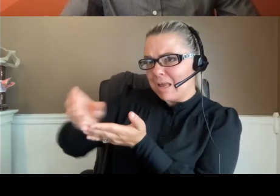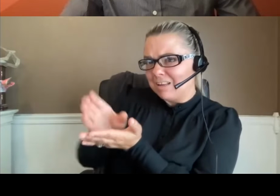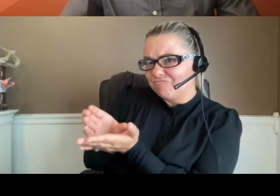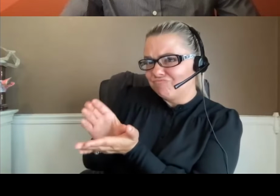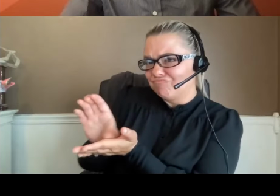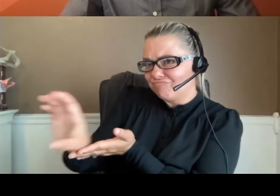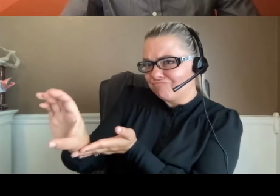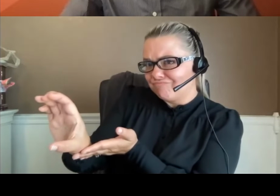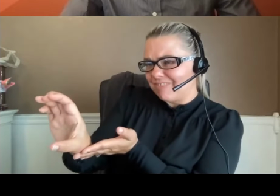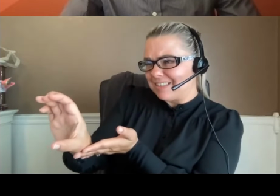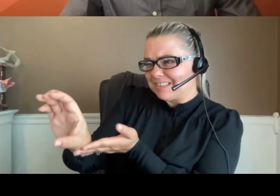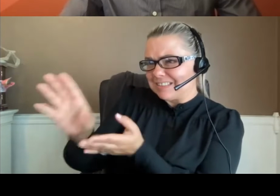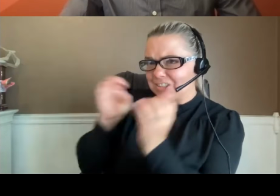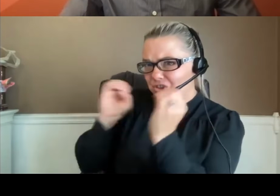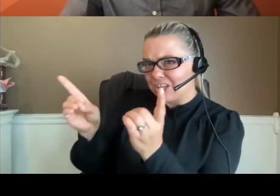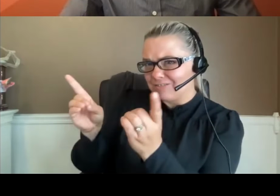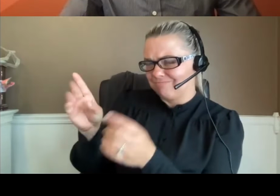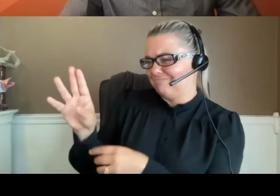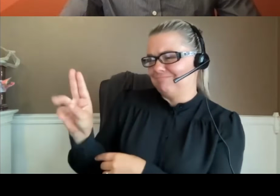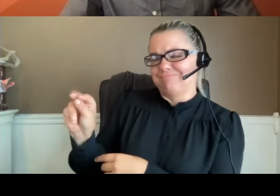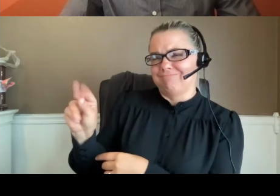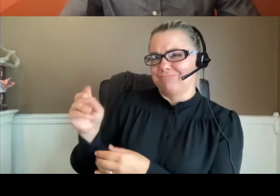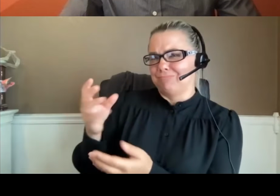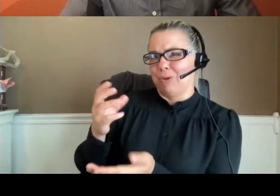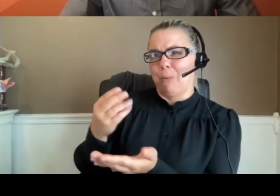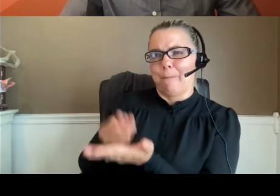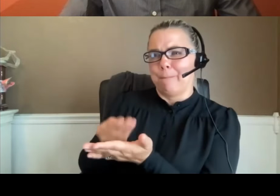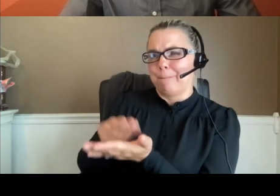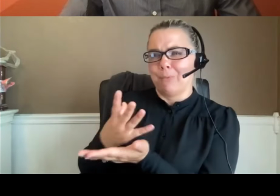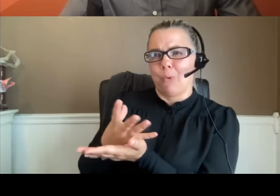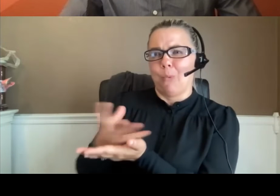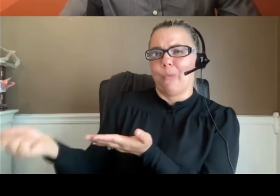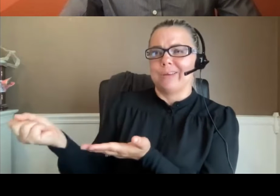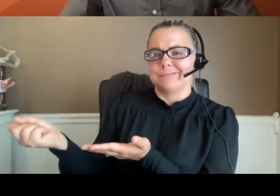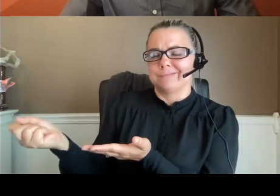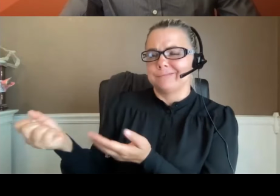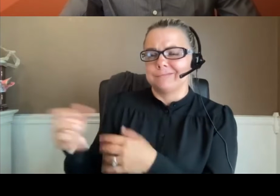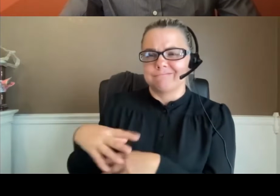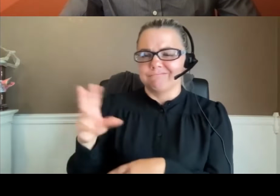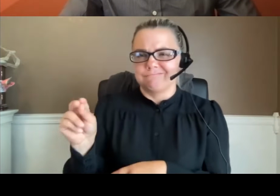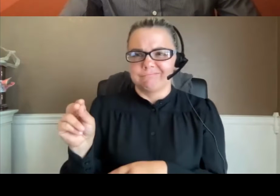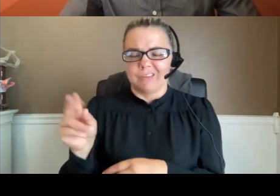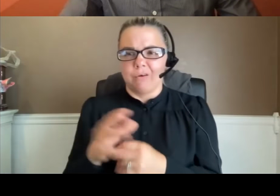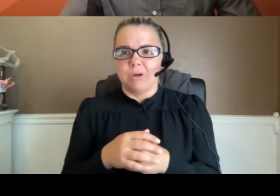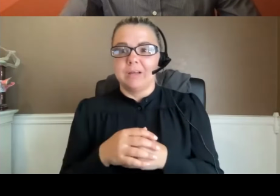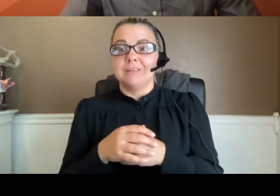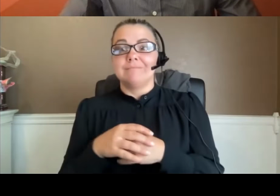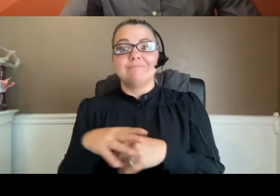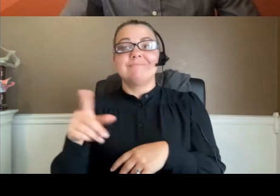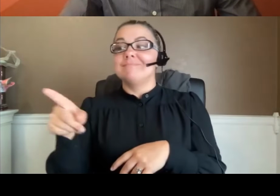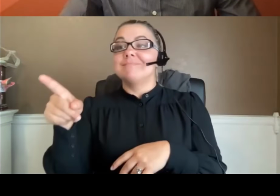those dreams anyway. She went on to excel in school, got into college, majored in chemistry